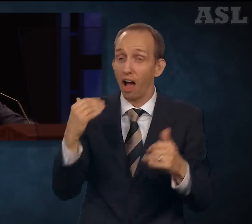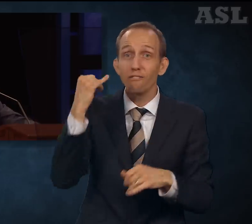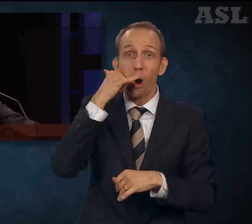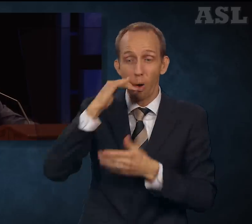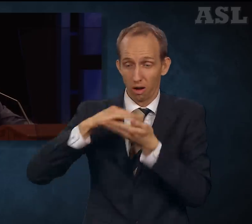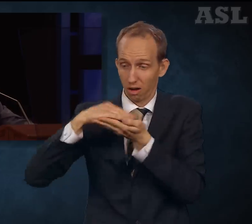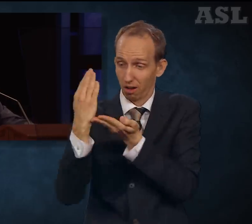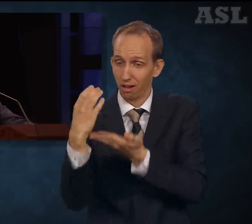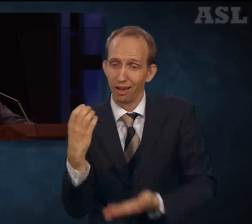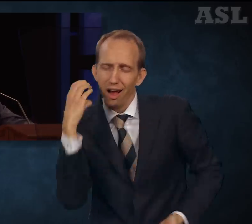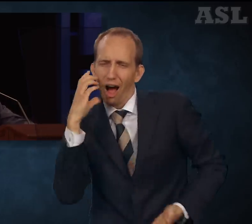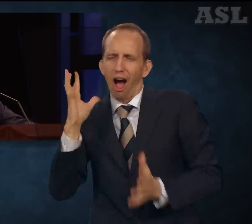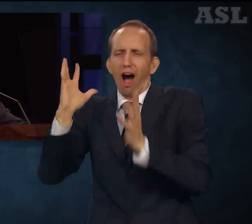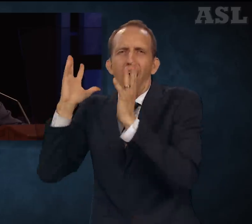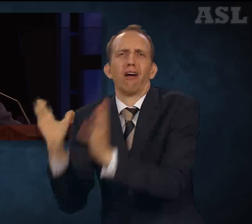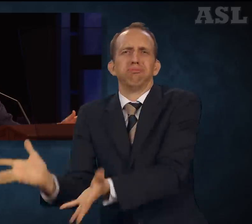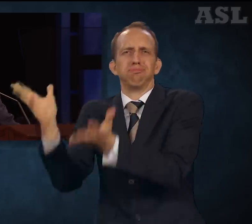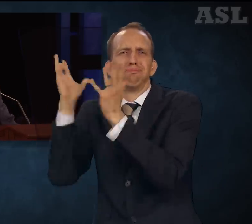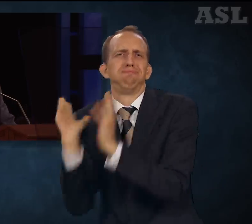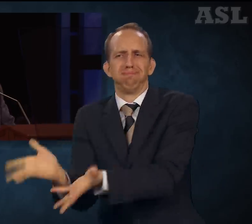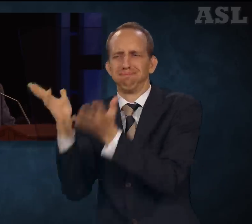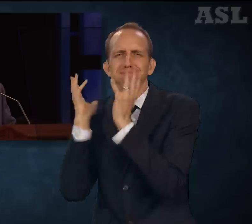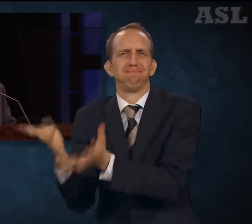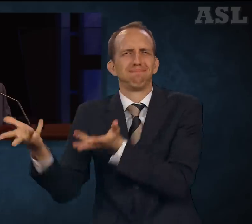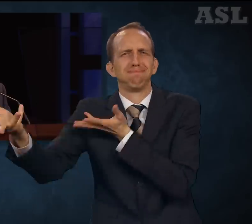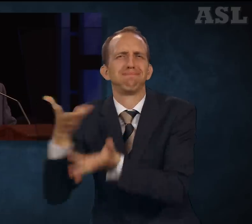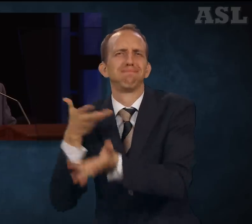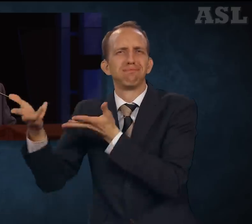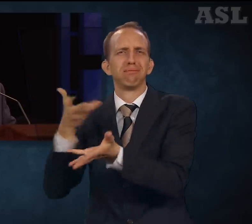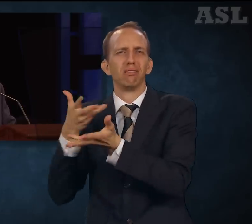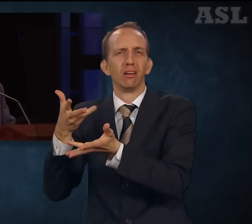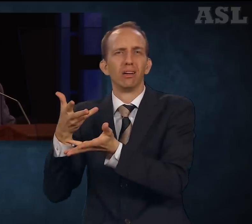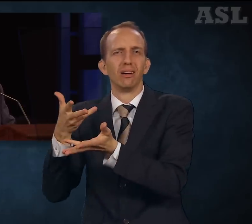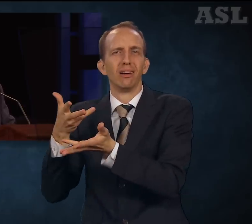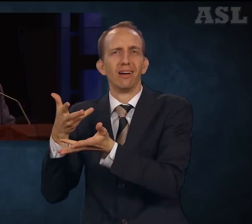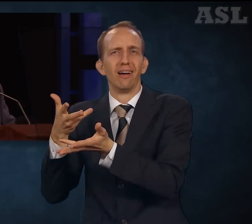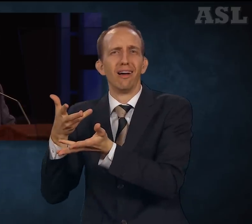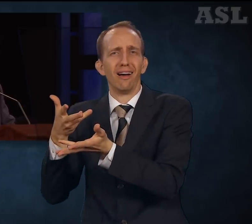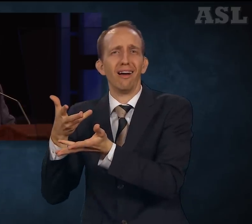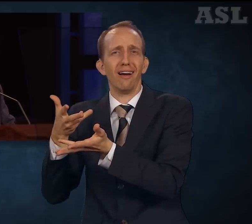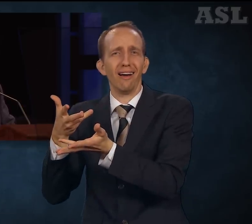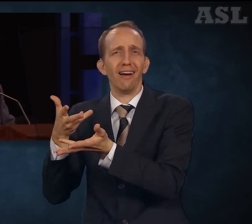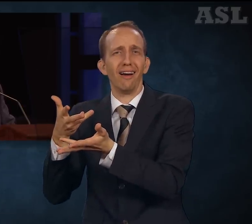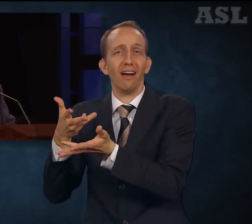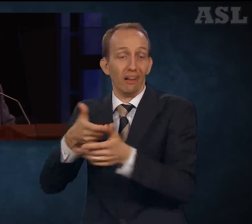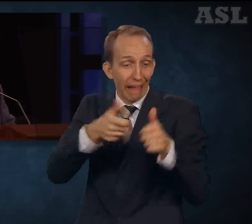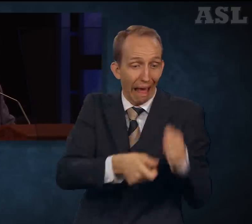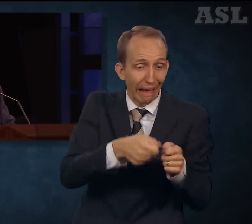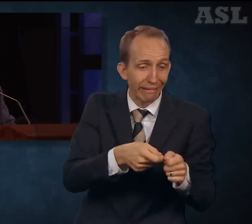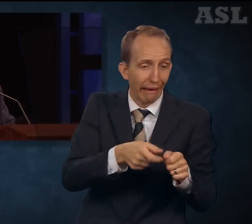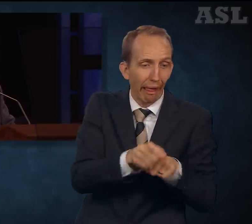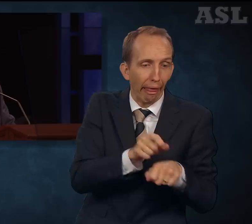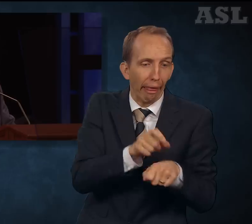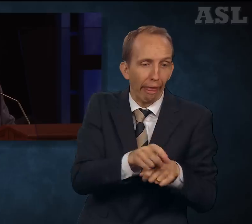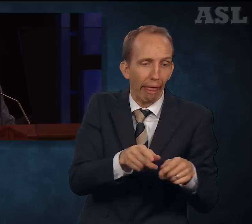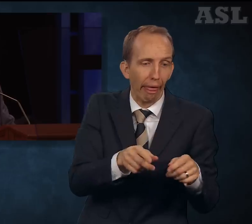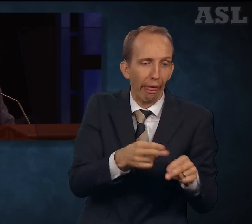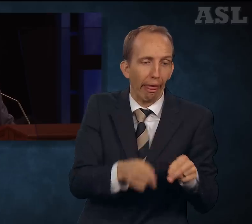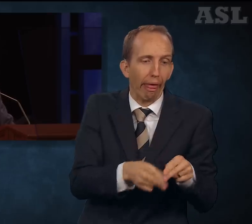NOW HE CALLS HIS FRIENDS ON